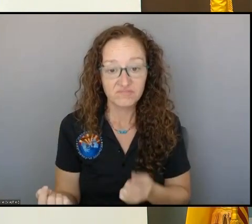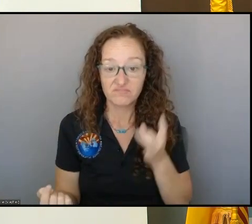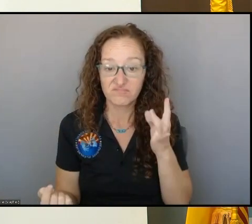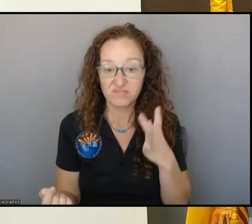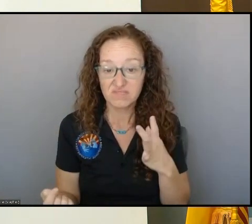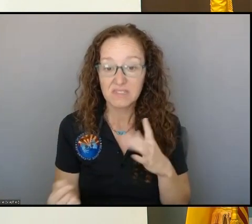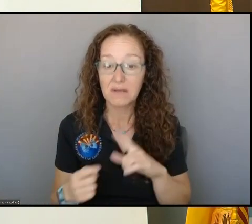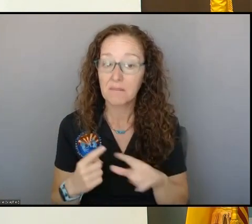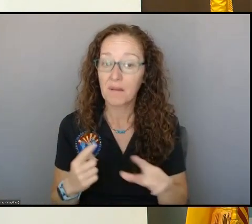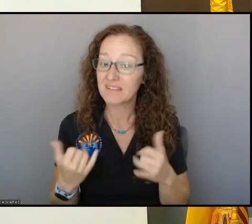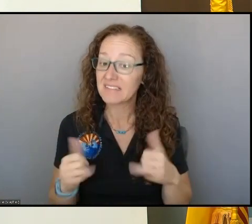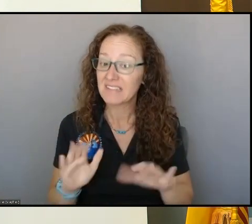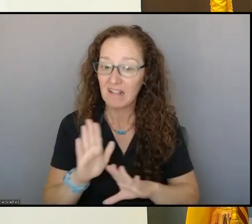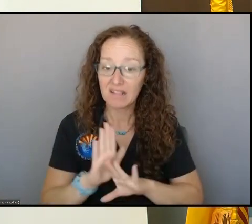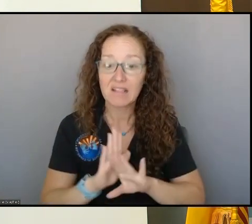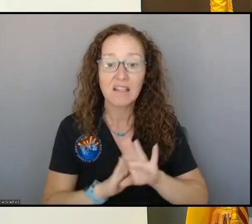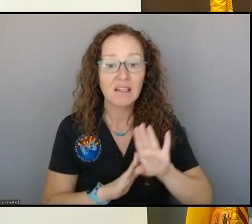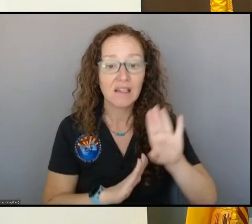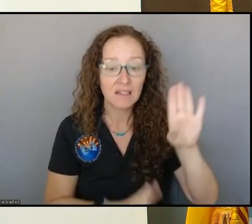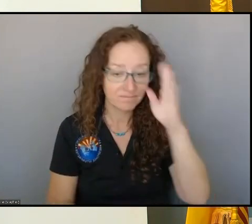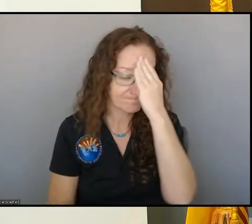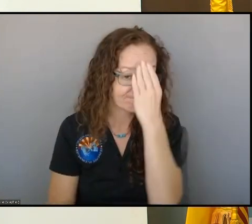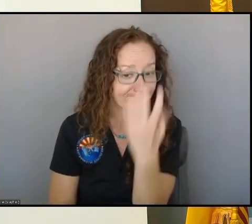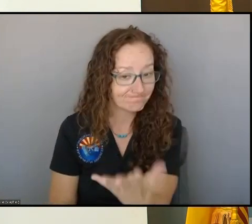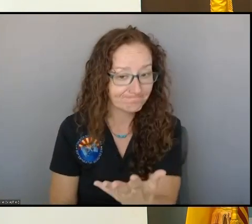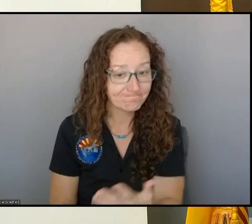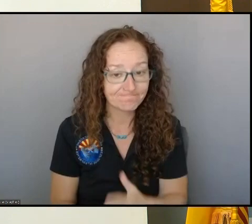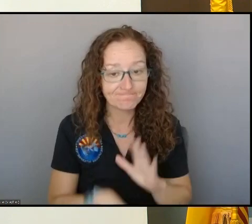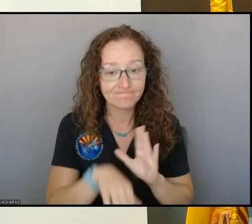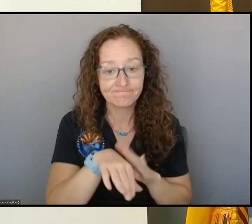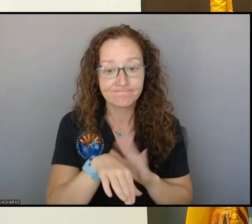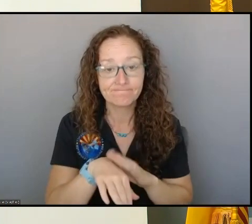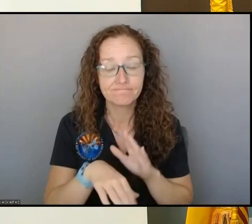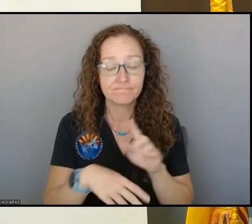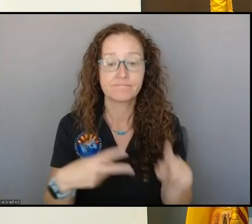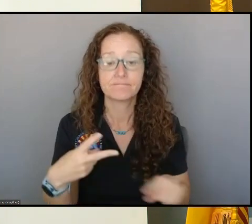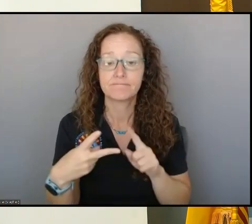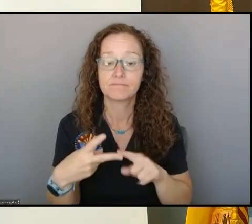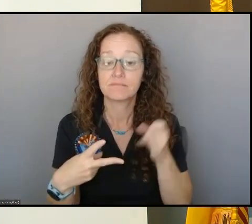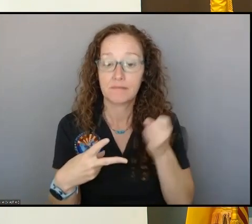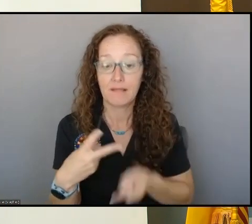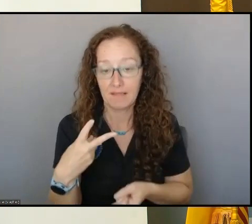fire season. So, one more slide today and this is: When do we